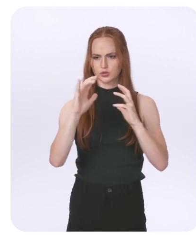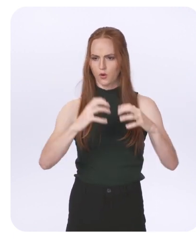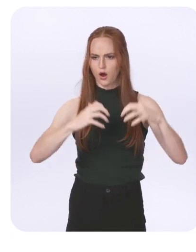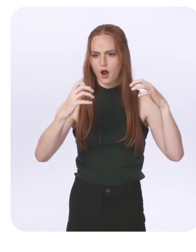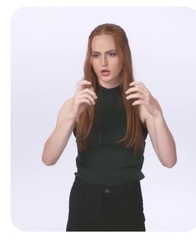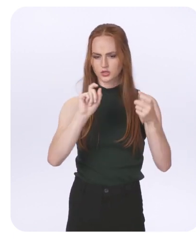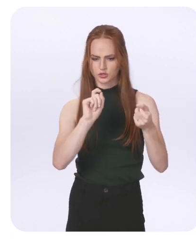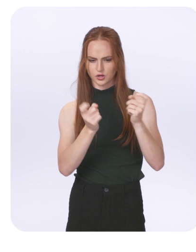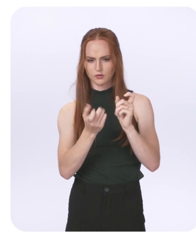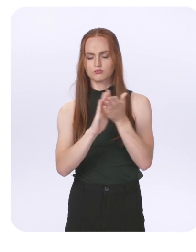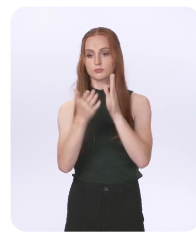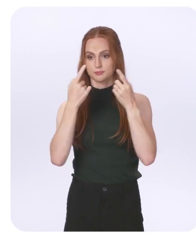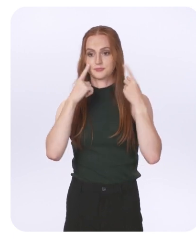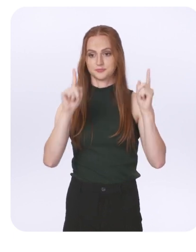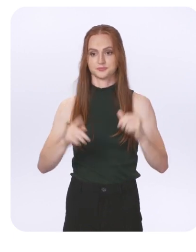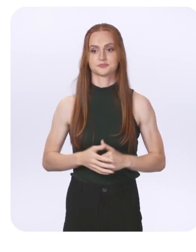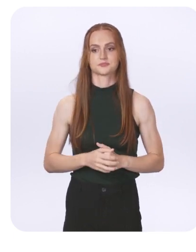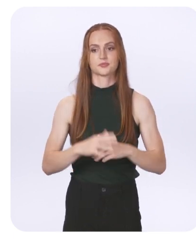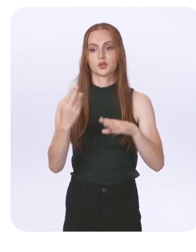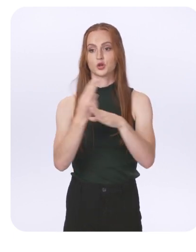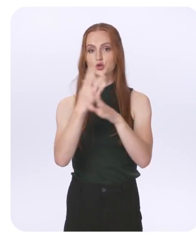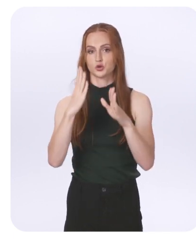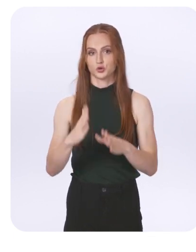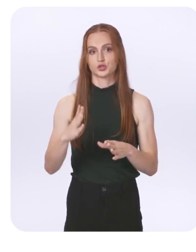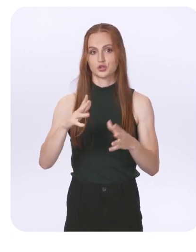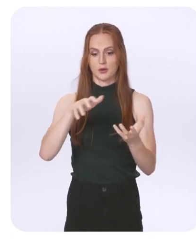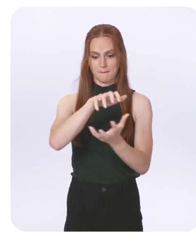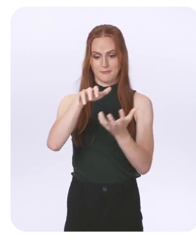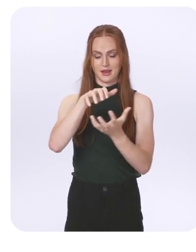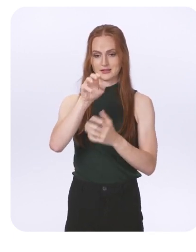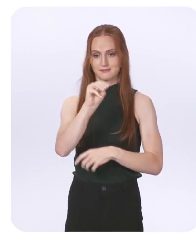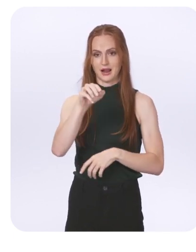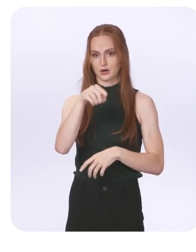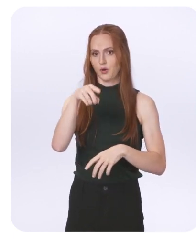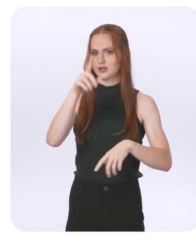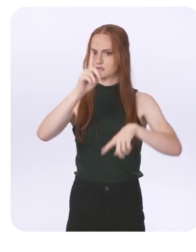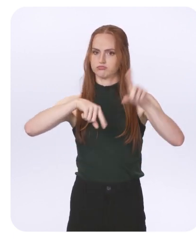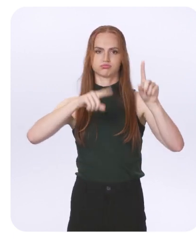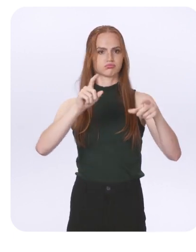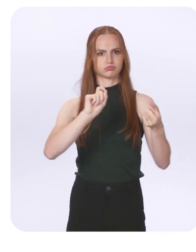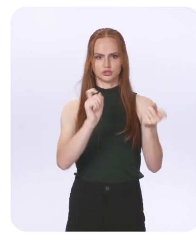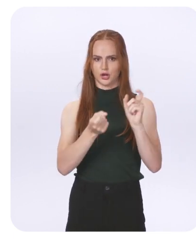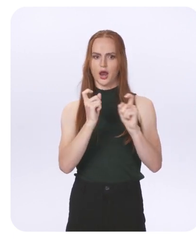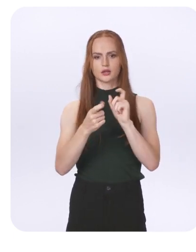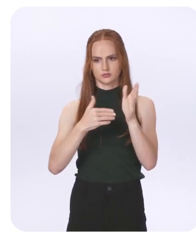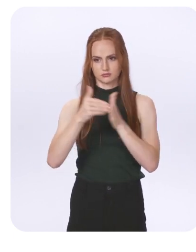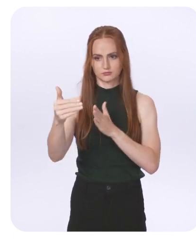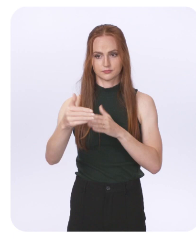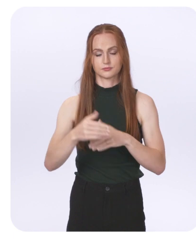The user mix on Meta Quest is ever-changing, so it’s important to have an experimentation mindset.